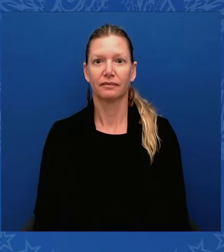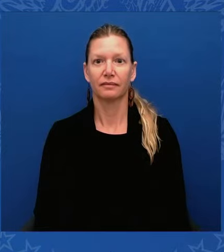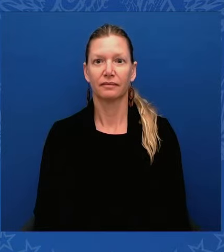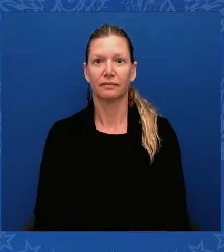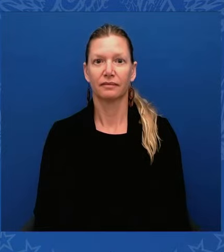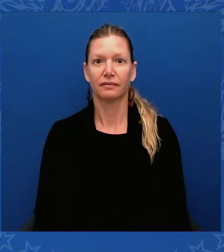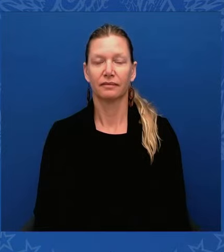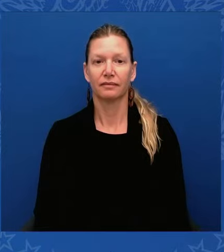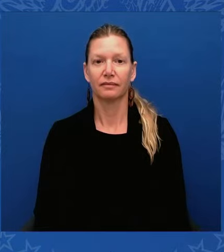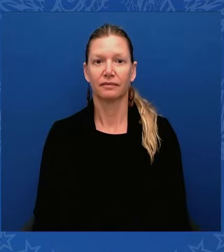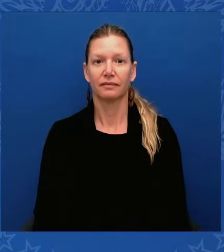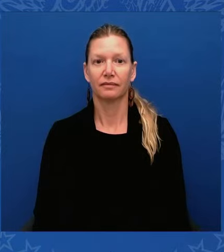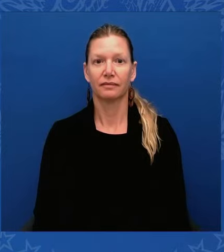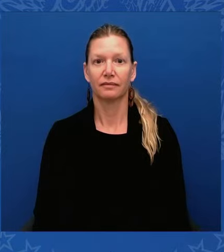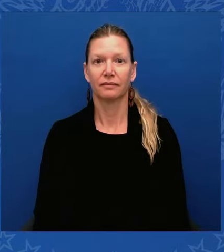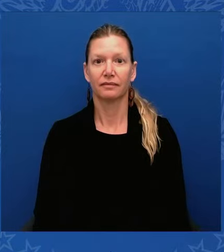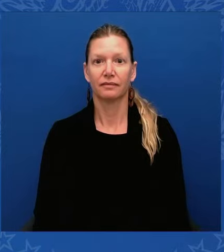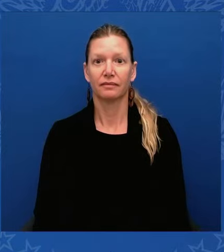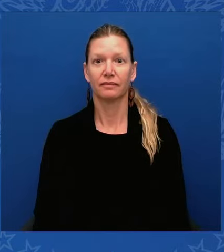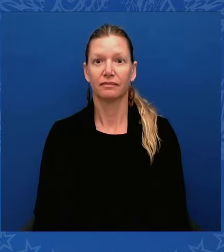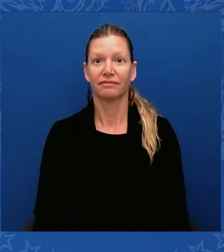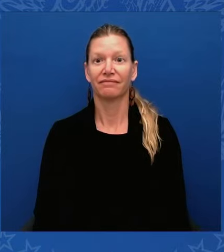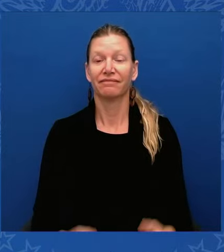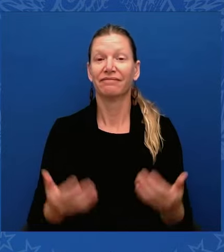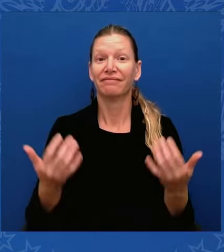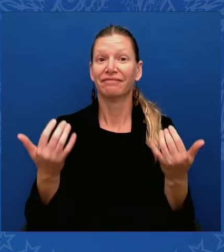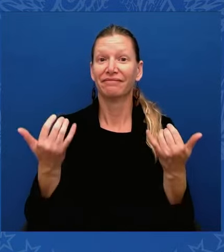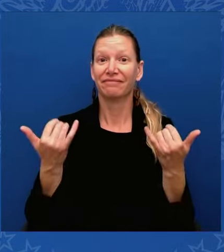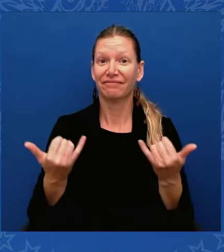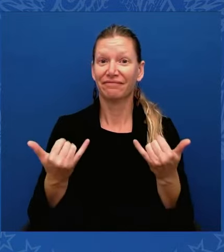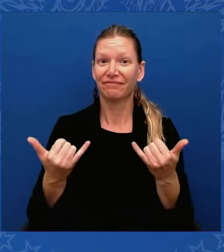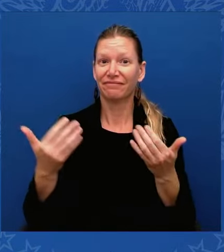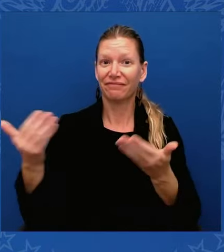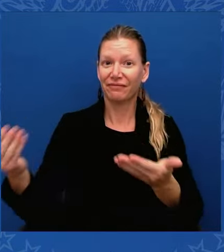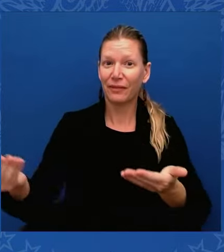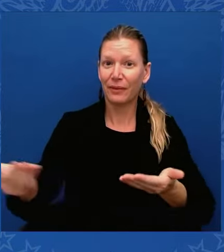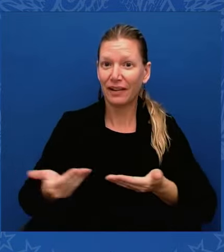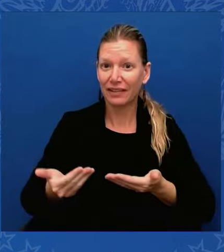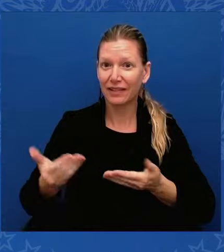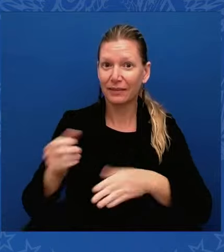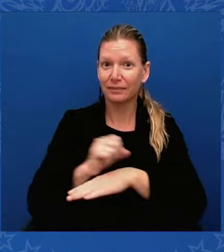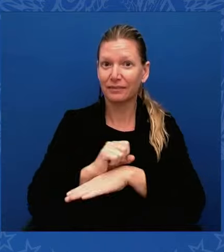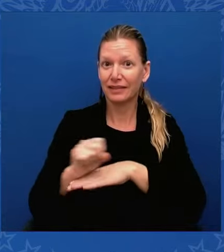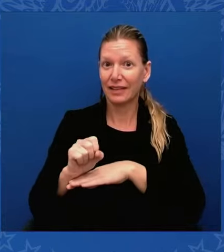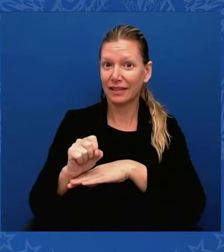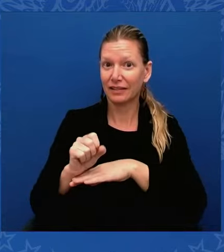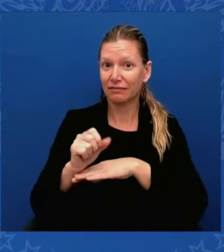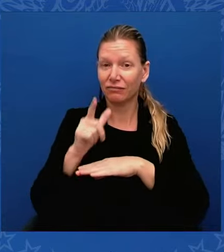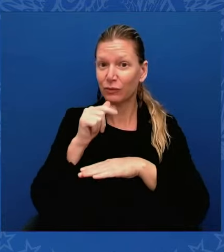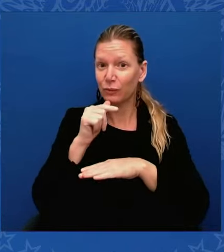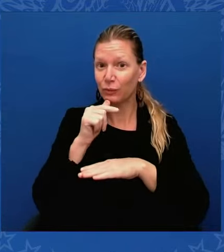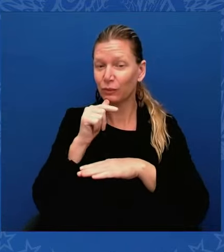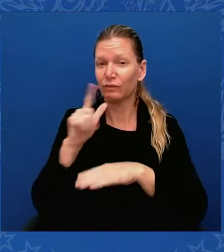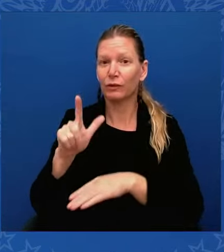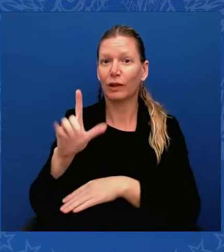Female Speaker: I now want to welcome to the stage, representing the 28th Congressional District of California,